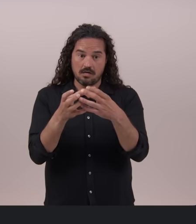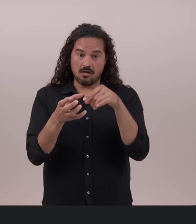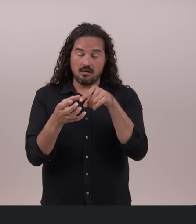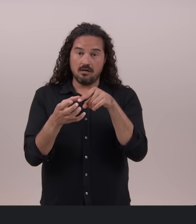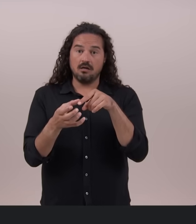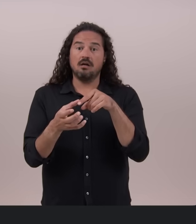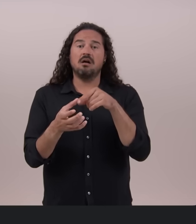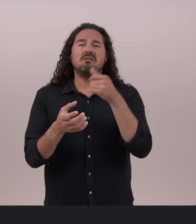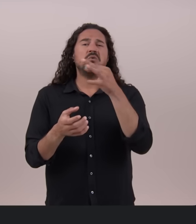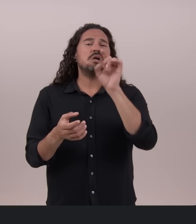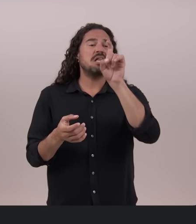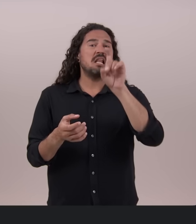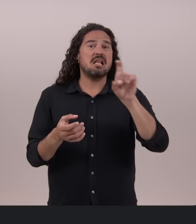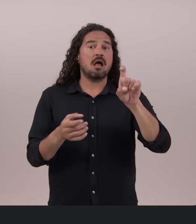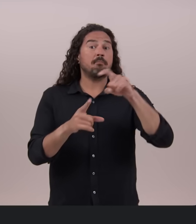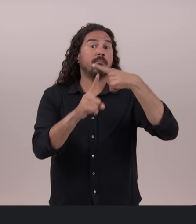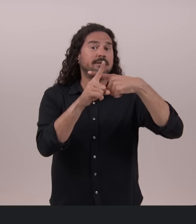making sure to check this new option that I